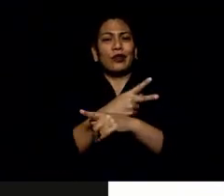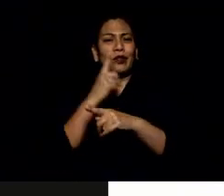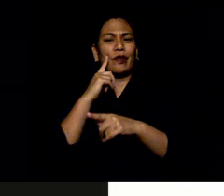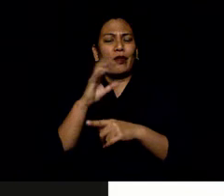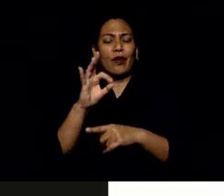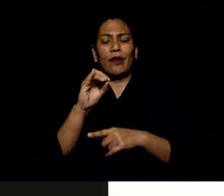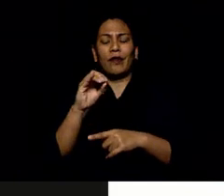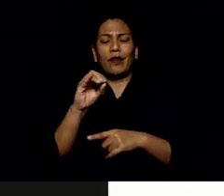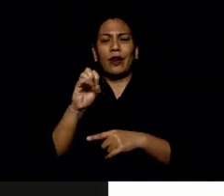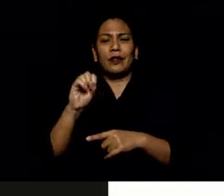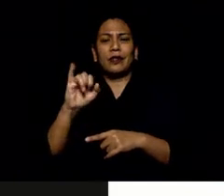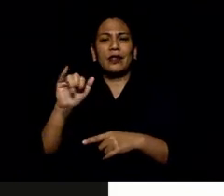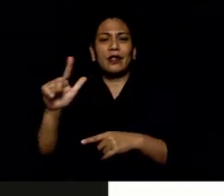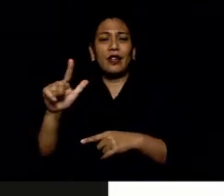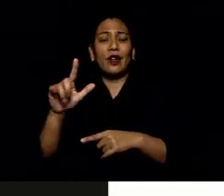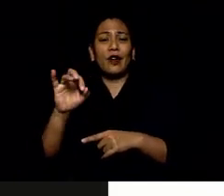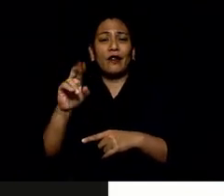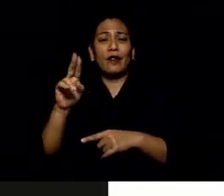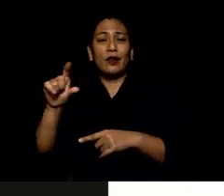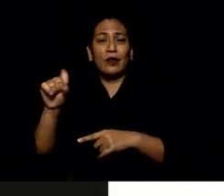and here we see two possible futures.